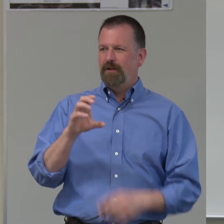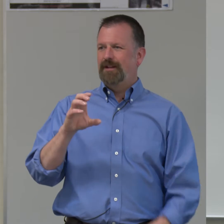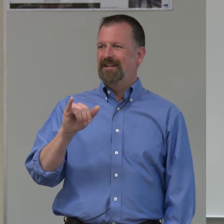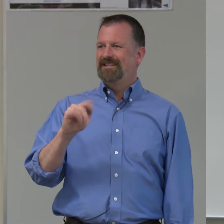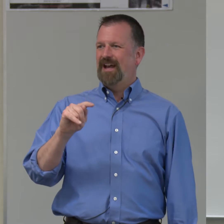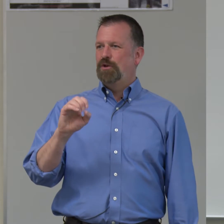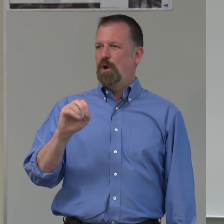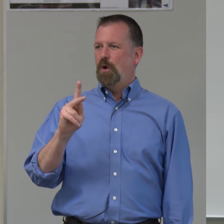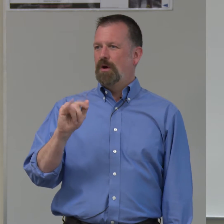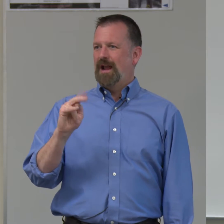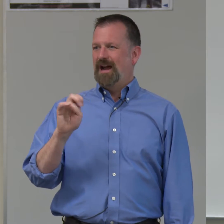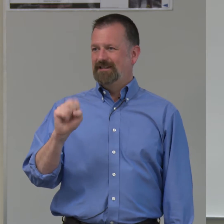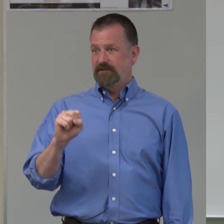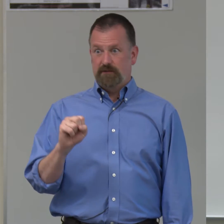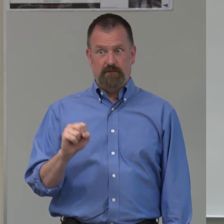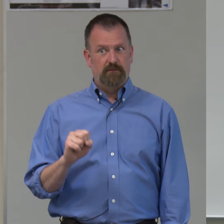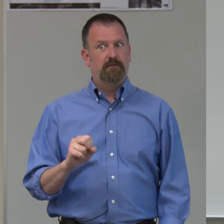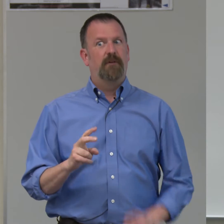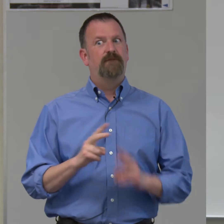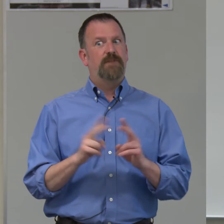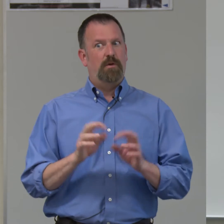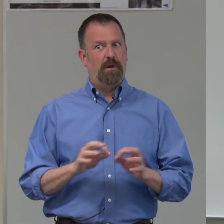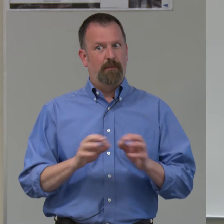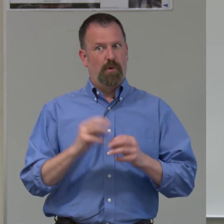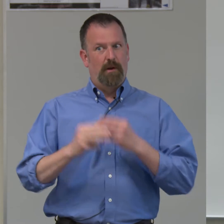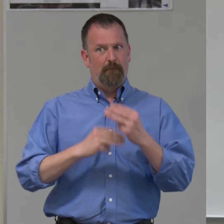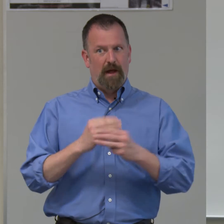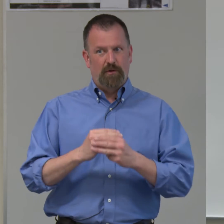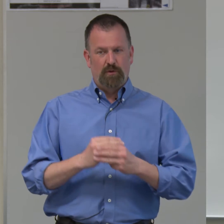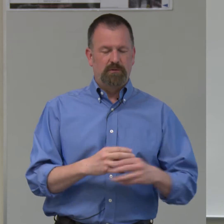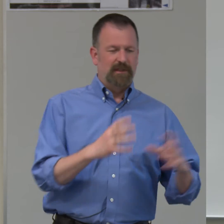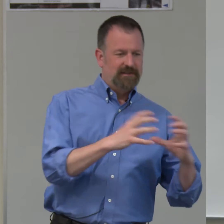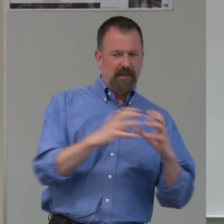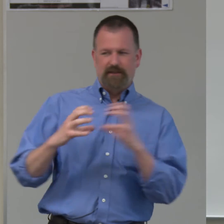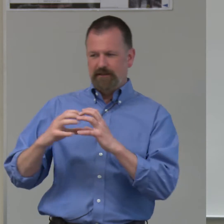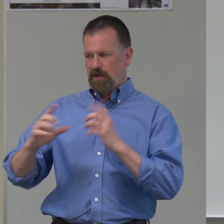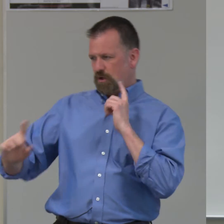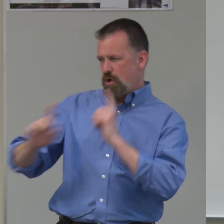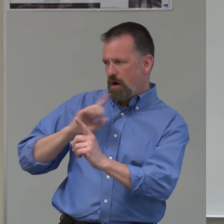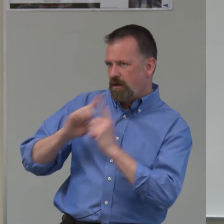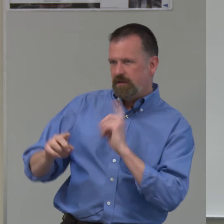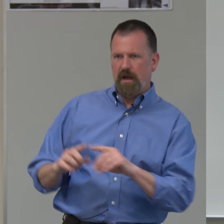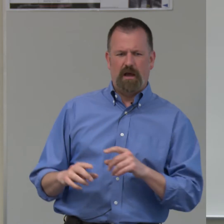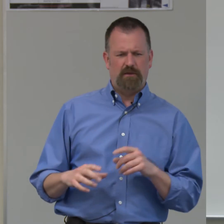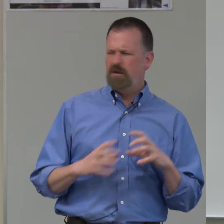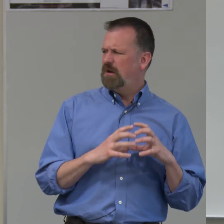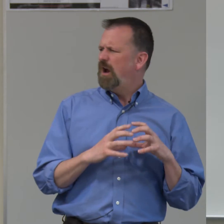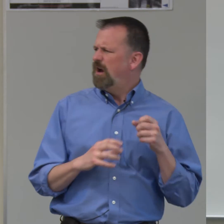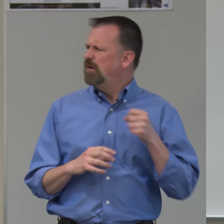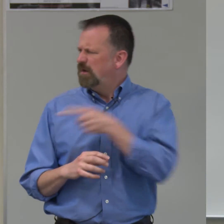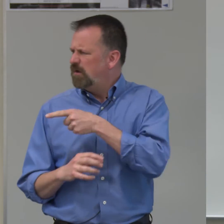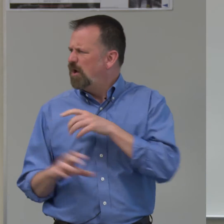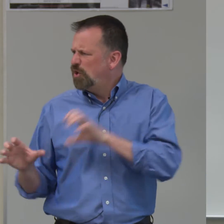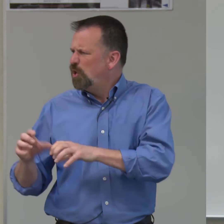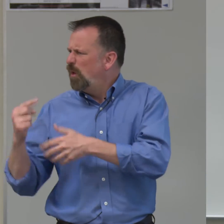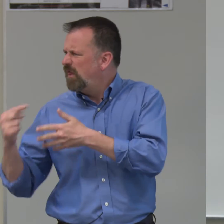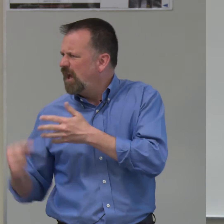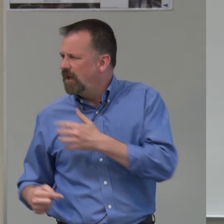and so these are very important molecules that allow cells to talk to each other, that stimulate them to do one thing or turn them off.